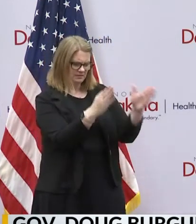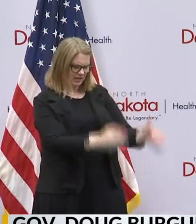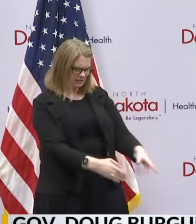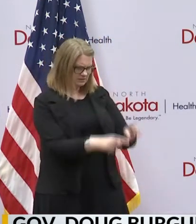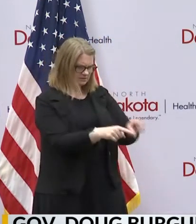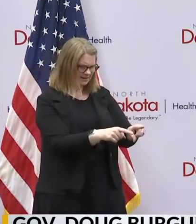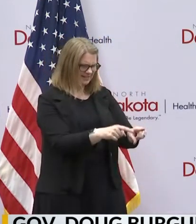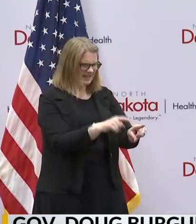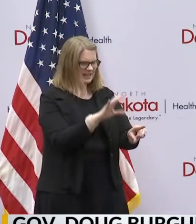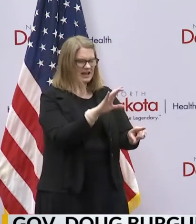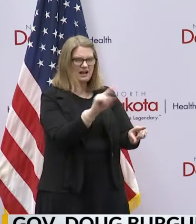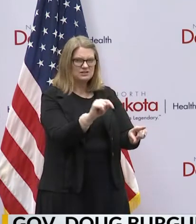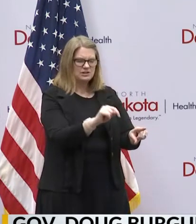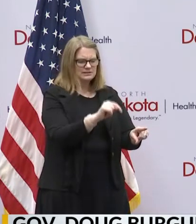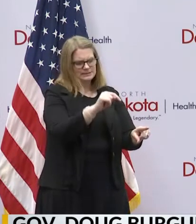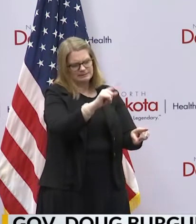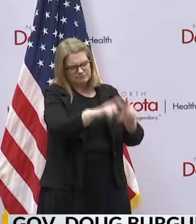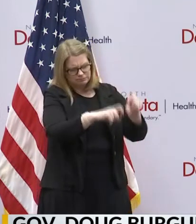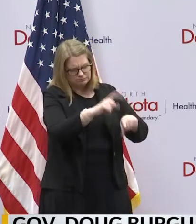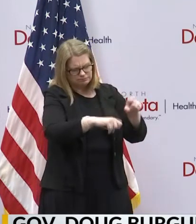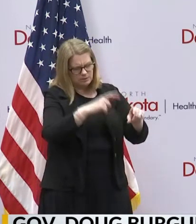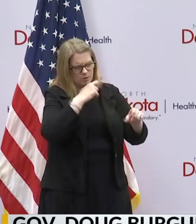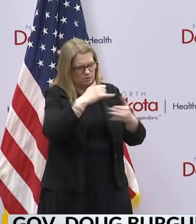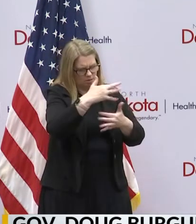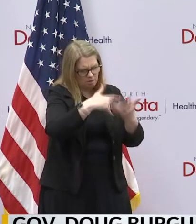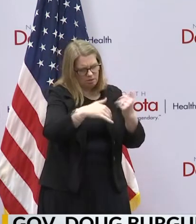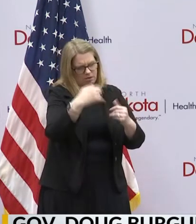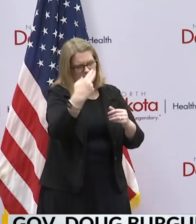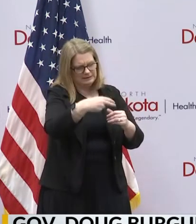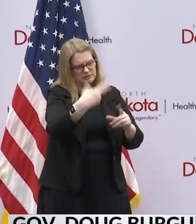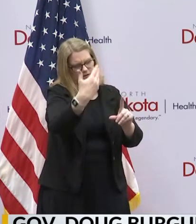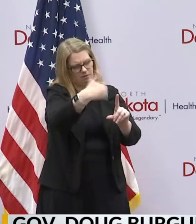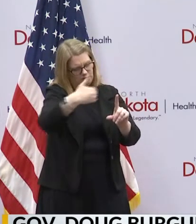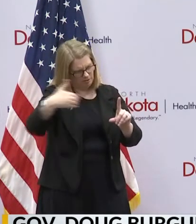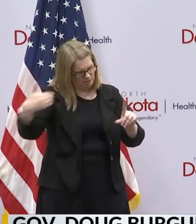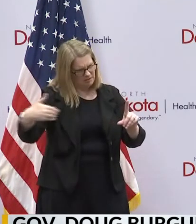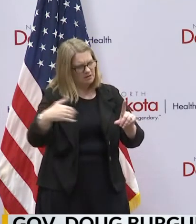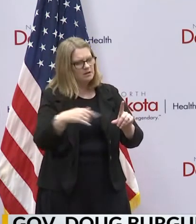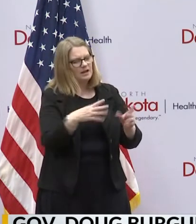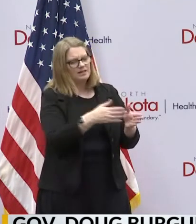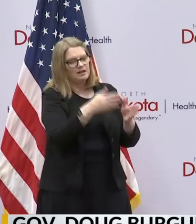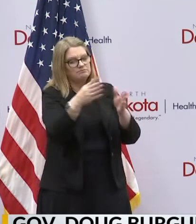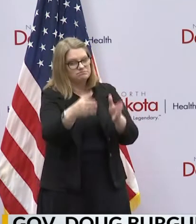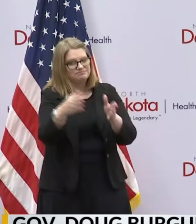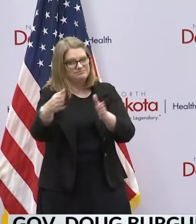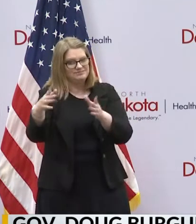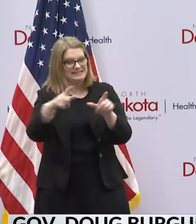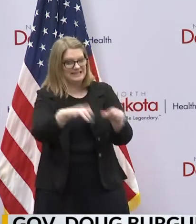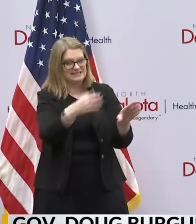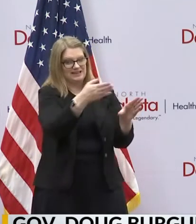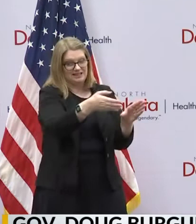TRYING TO FOLLOW THE POSITIVE CASES, AND WHERE THEY LEAD US TO, AND THEN DRIVING OUR TESTING, AND WE SAID AS WE CAN